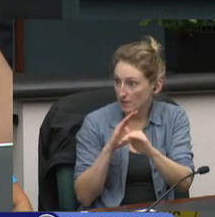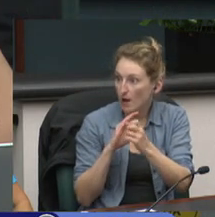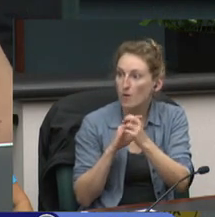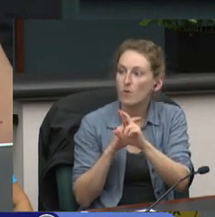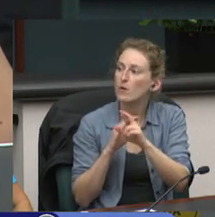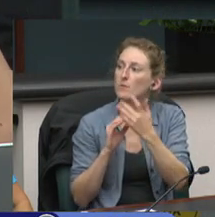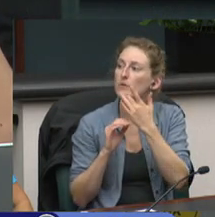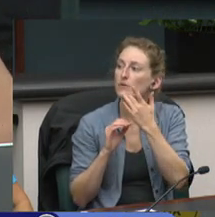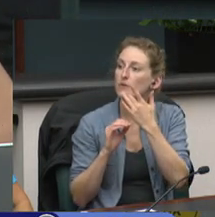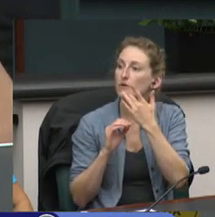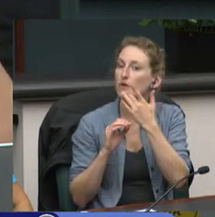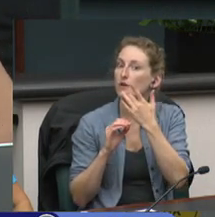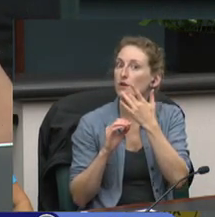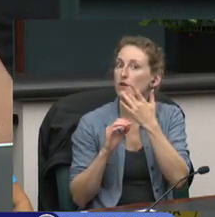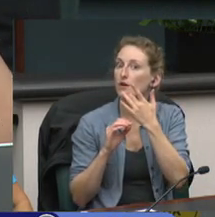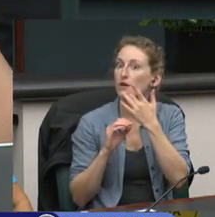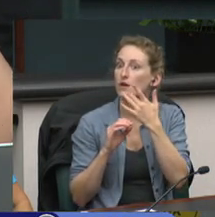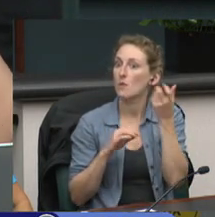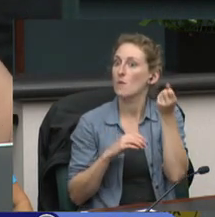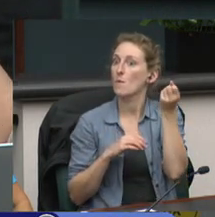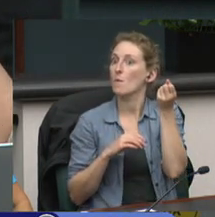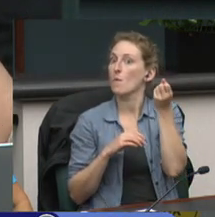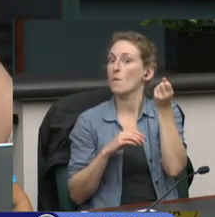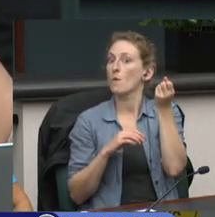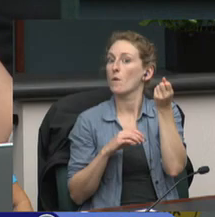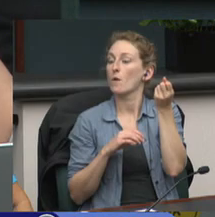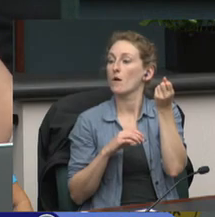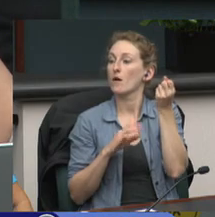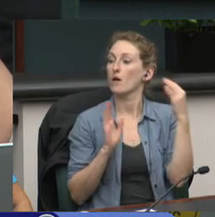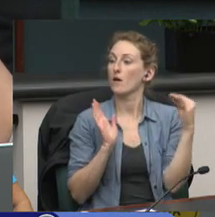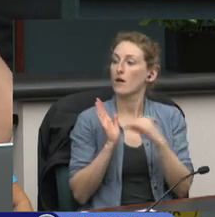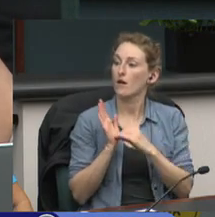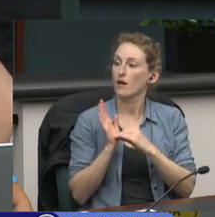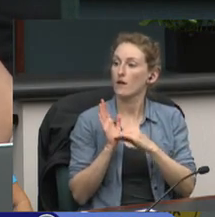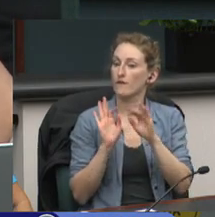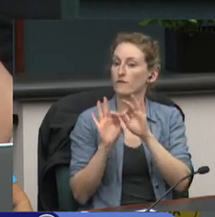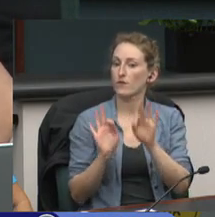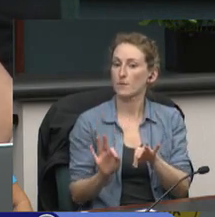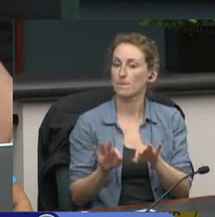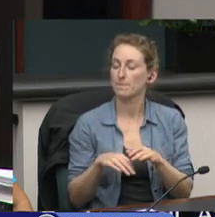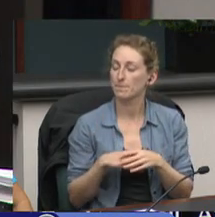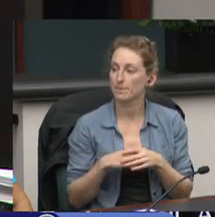get it you want us to fill out forms fill out the form I think if you have a